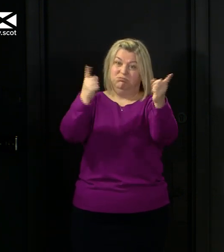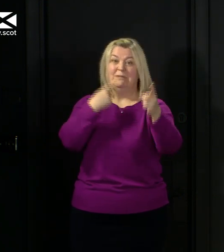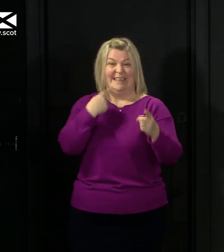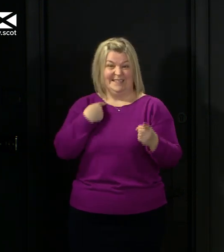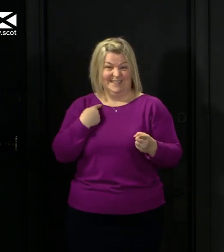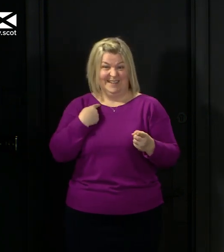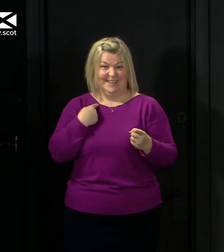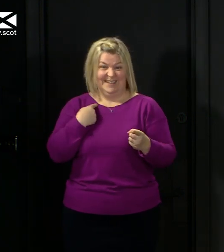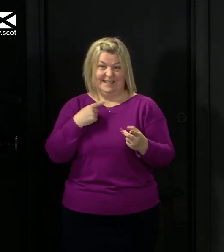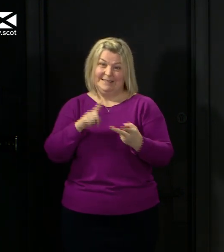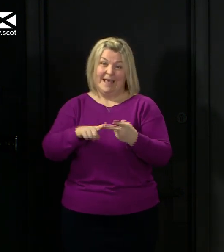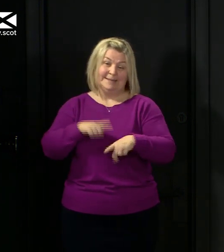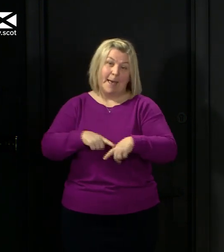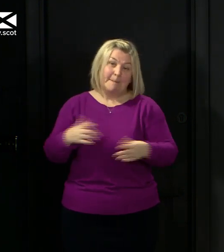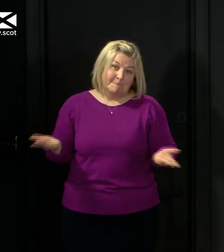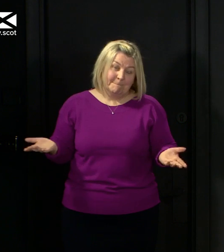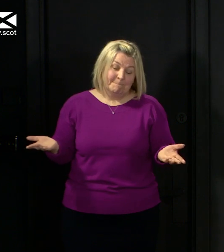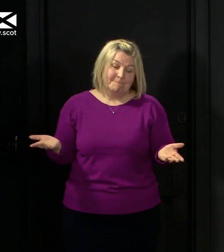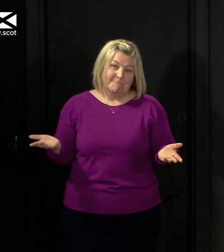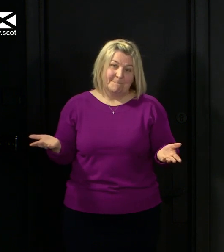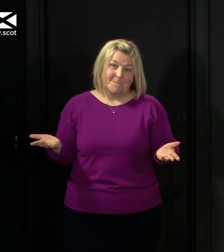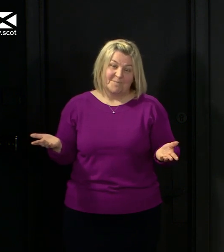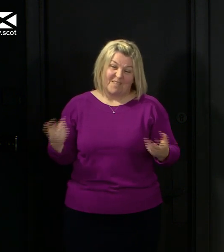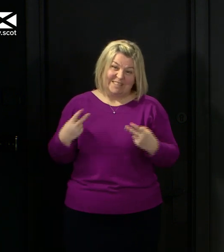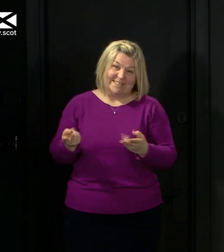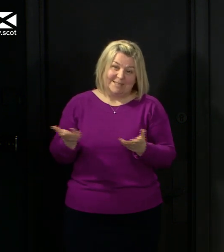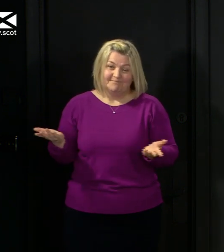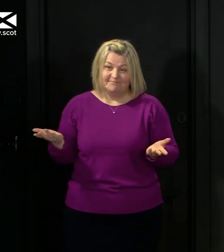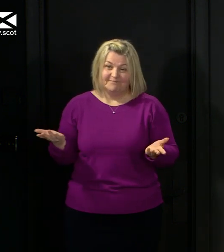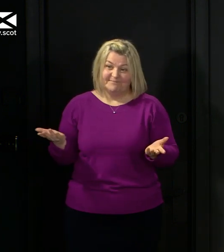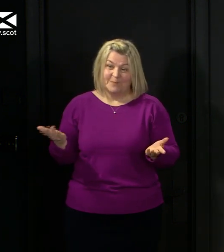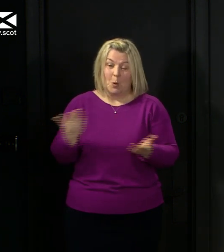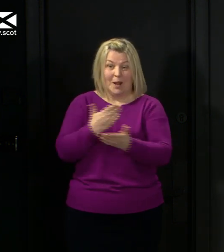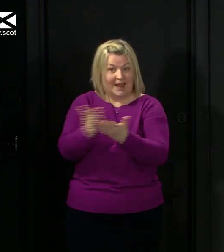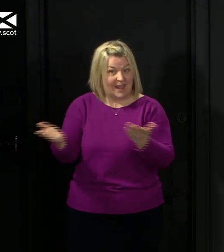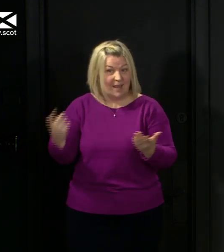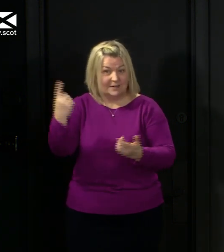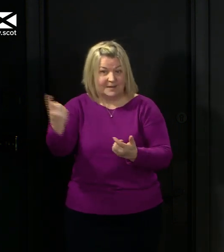the situation there. What I made clear yesterday, what she made clear yesterday, was that the